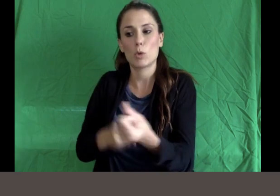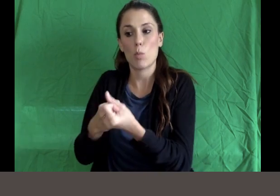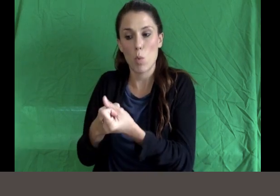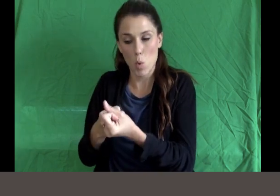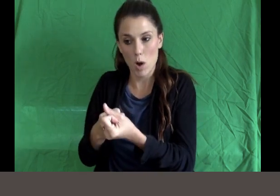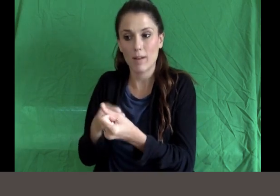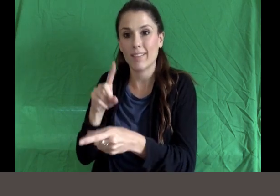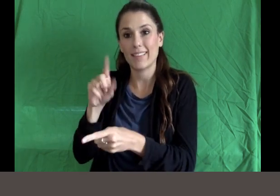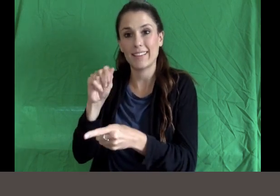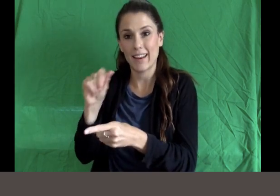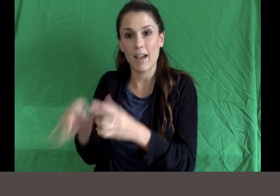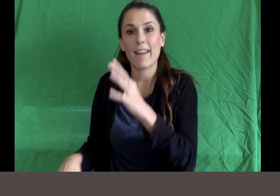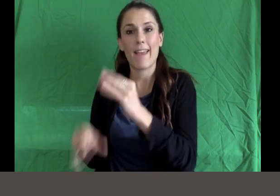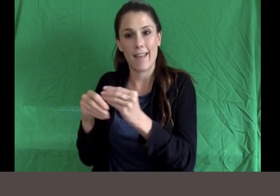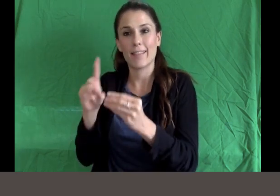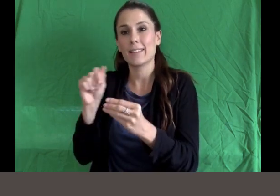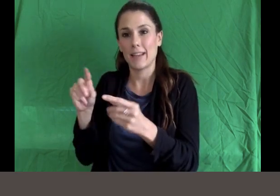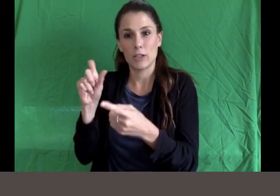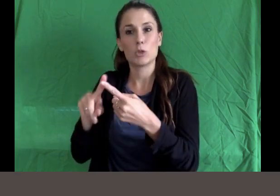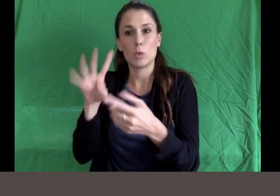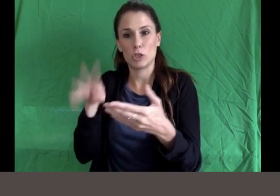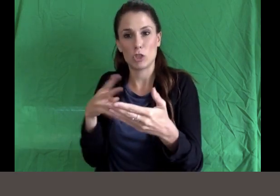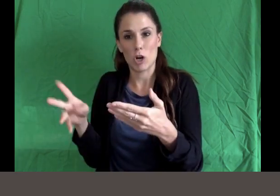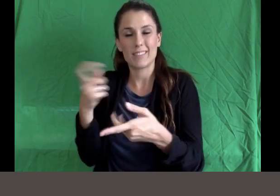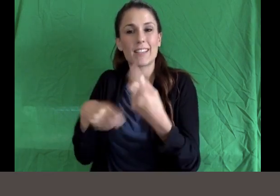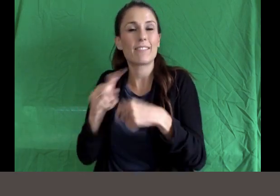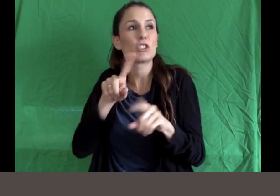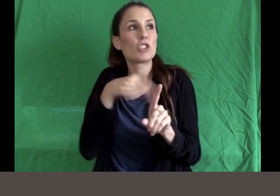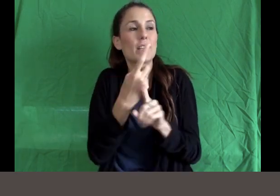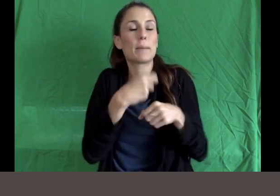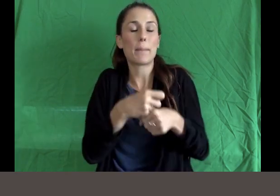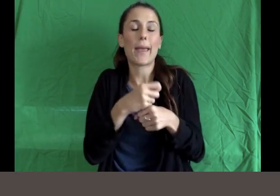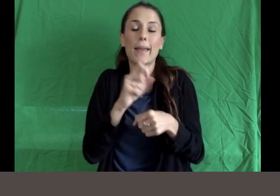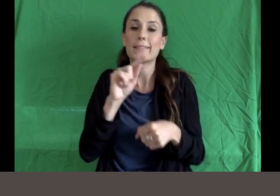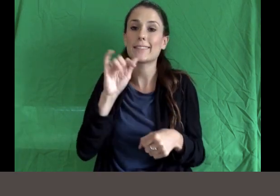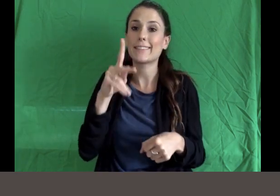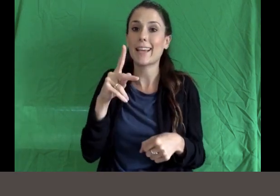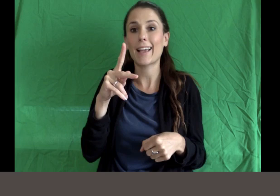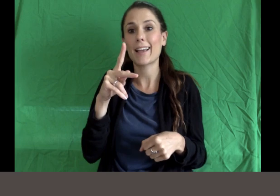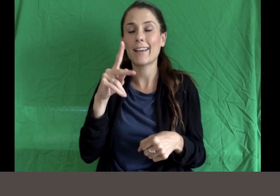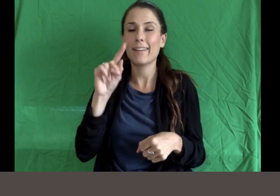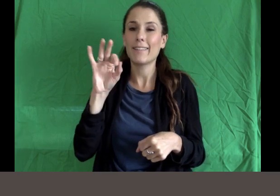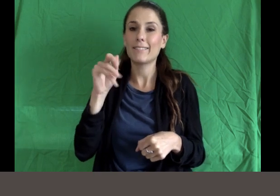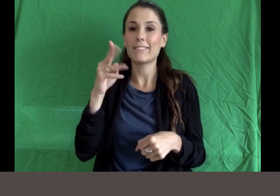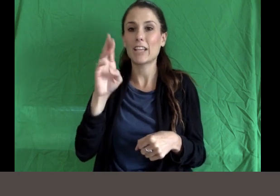instead of just creating something like a stick figure we can actually create data that